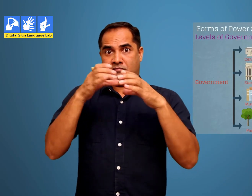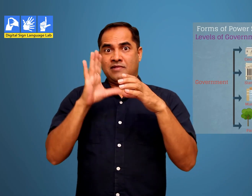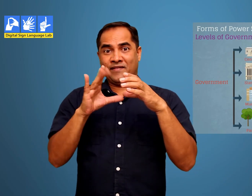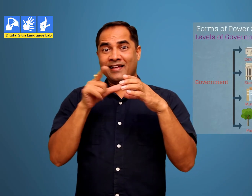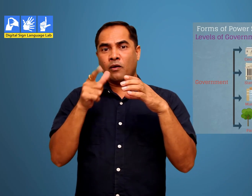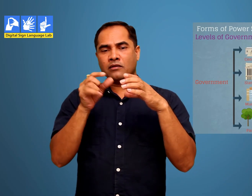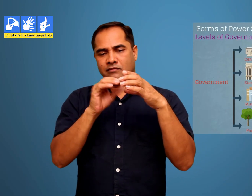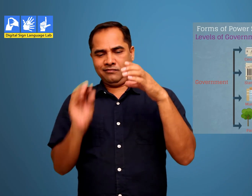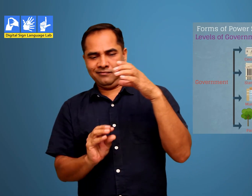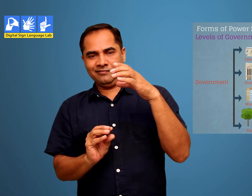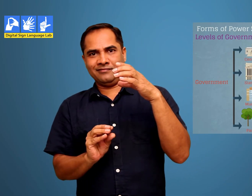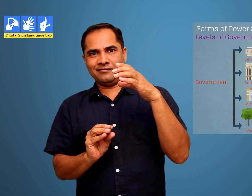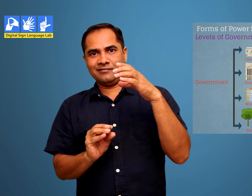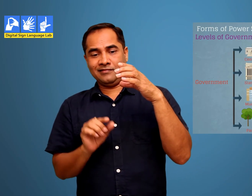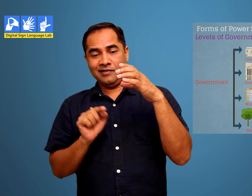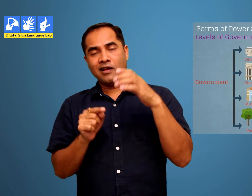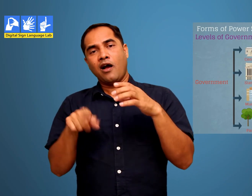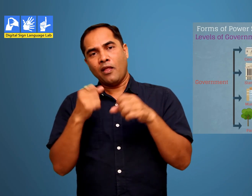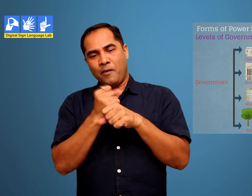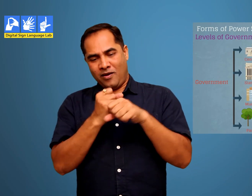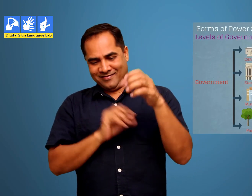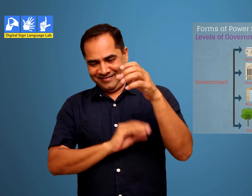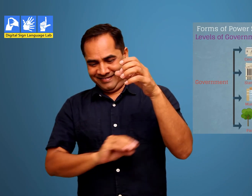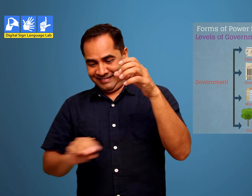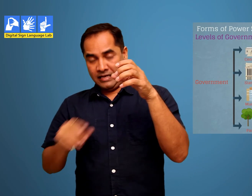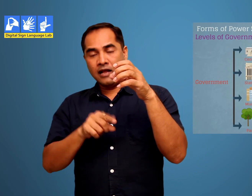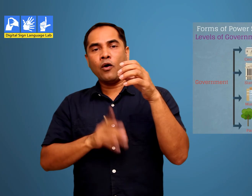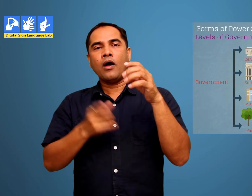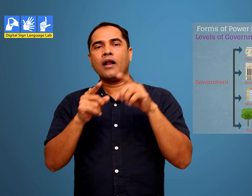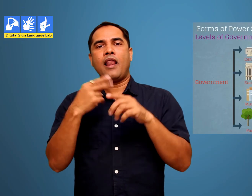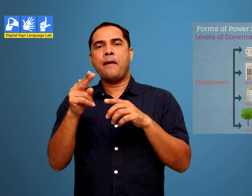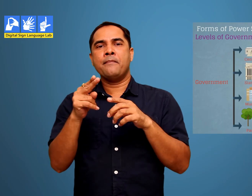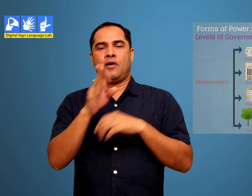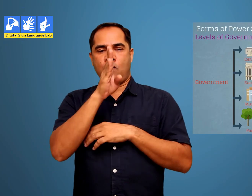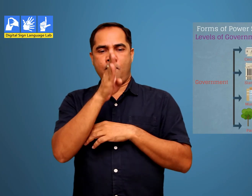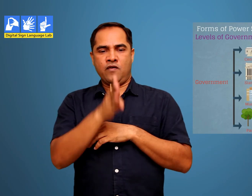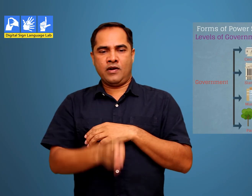given them some power. This system is called the vertical division of power.